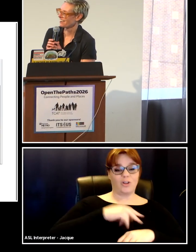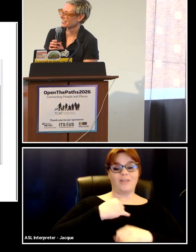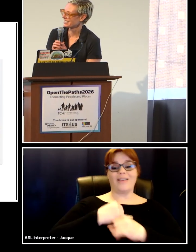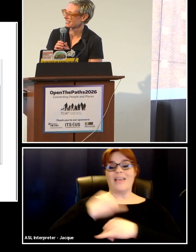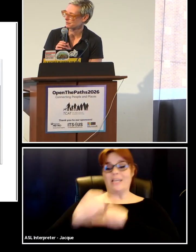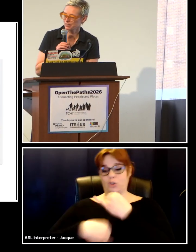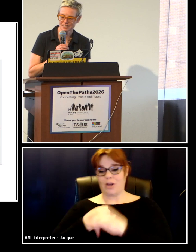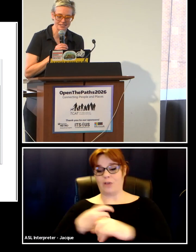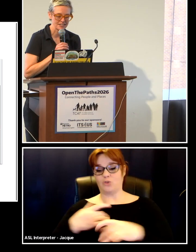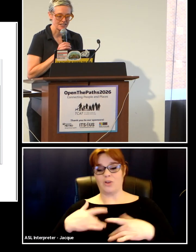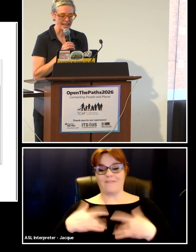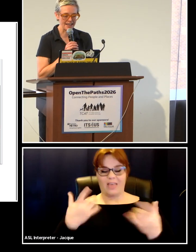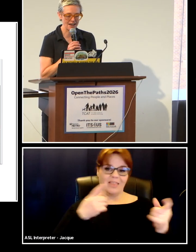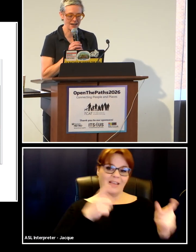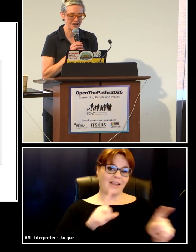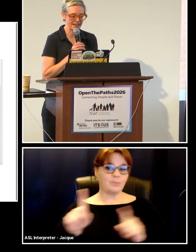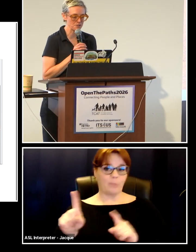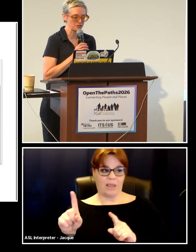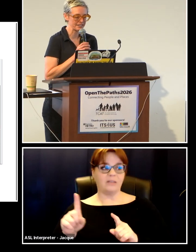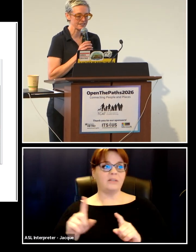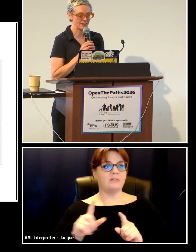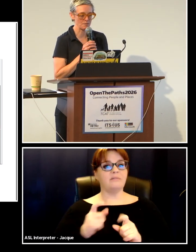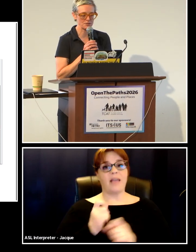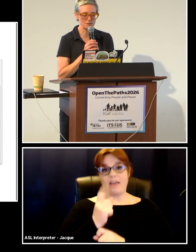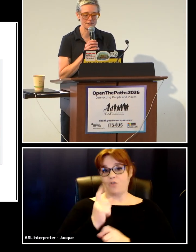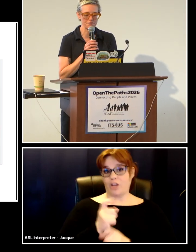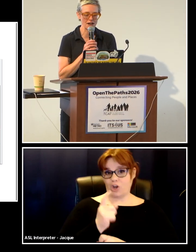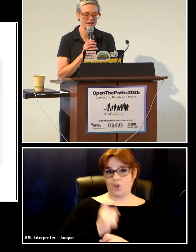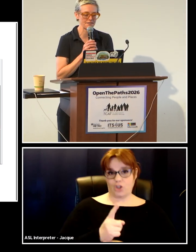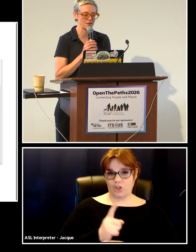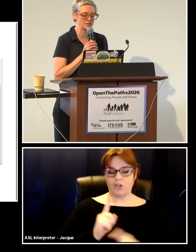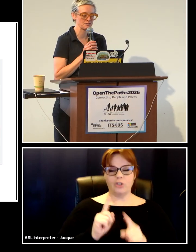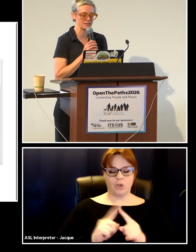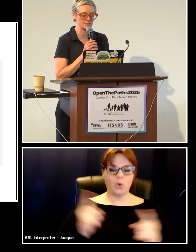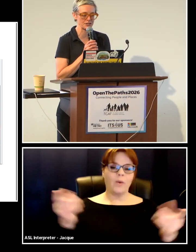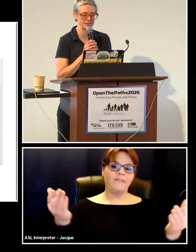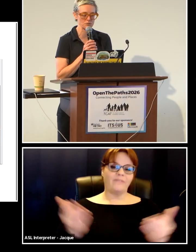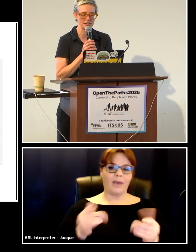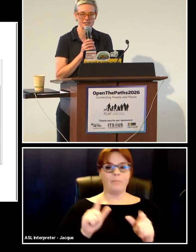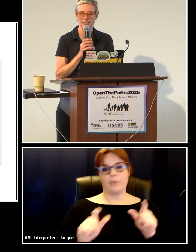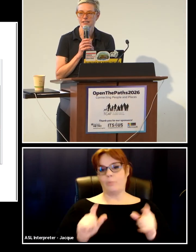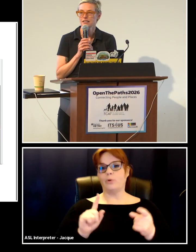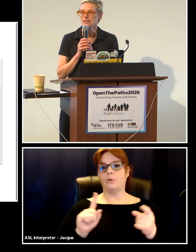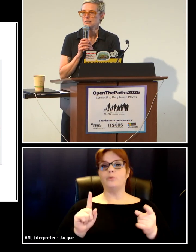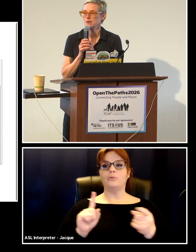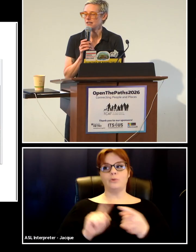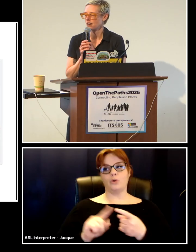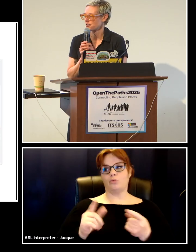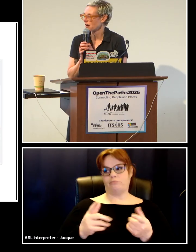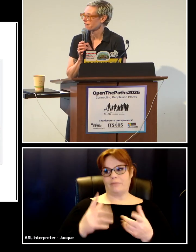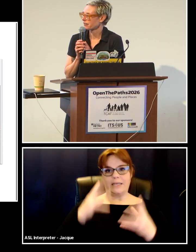um that takes place uh annually um to invite folks to experience what it's like to be a non-driver